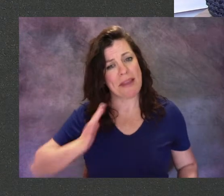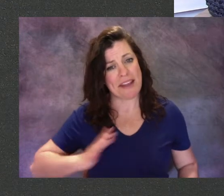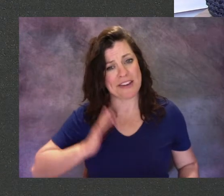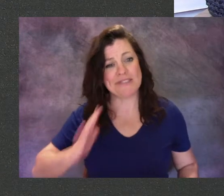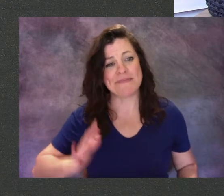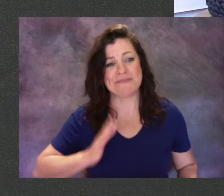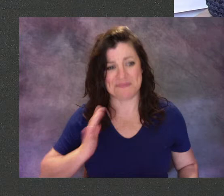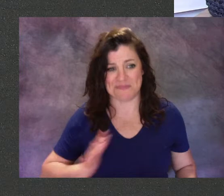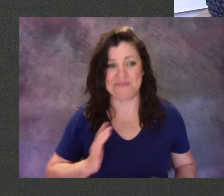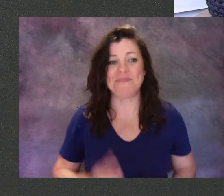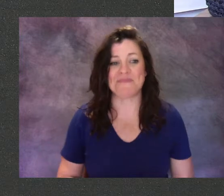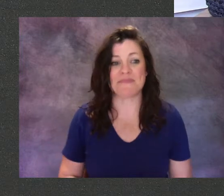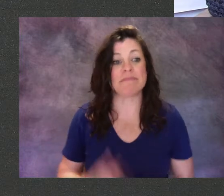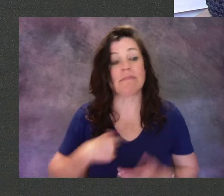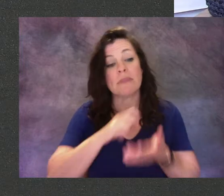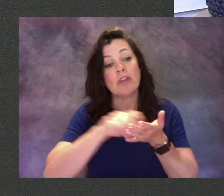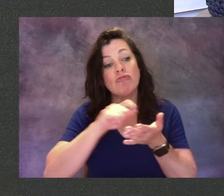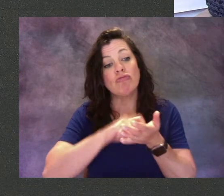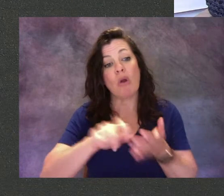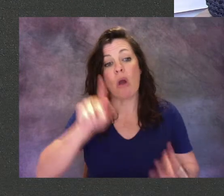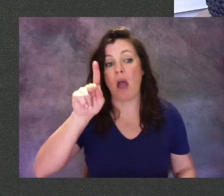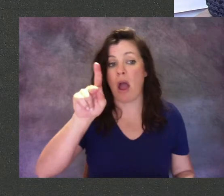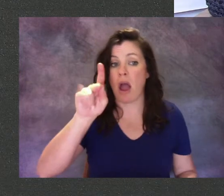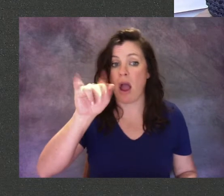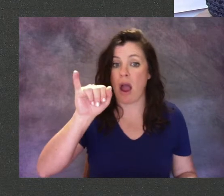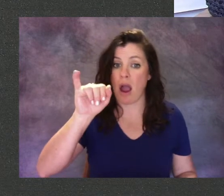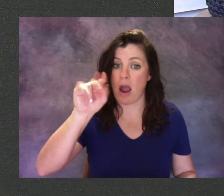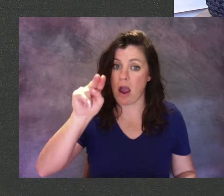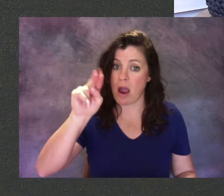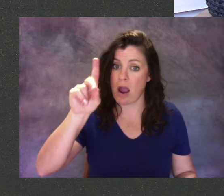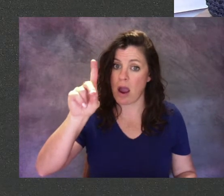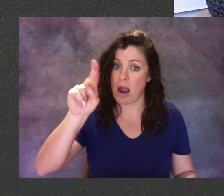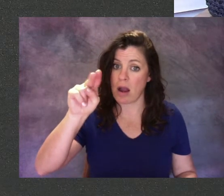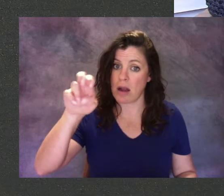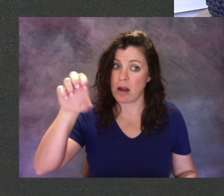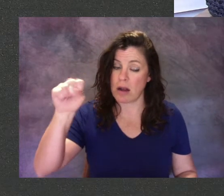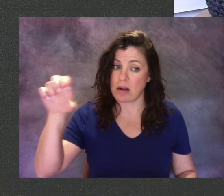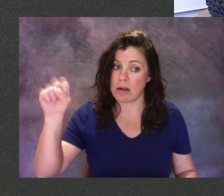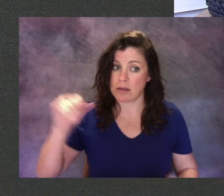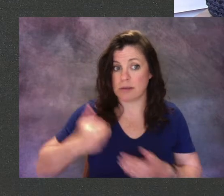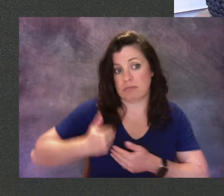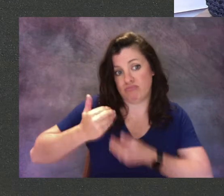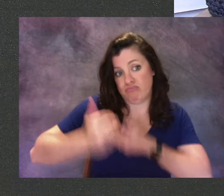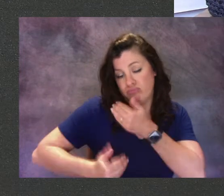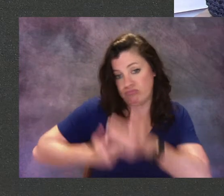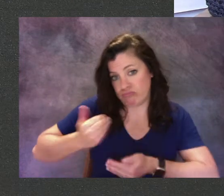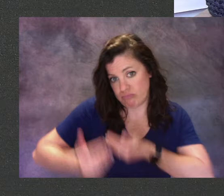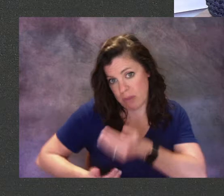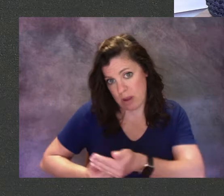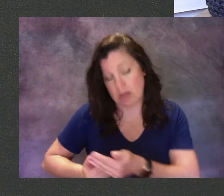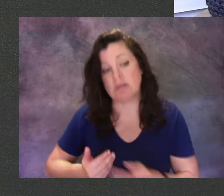So I'm writing the words, kindness and good manners on here. You can have a grownup help you if you need to.